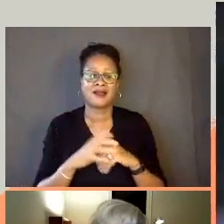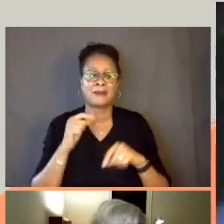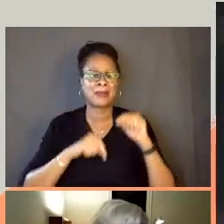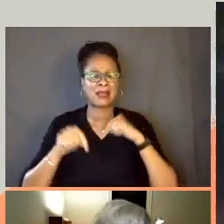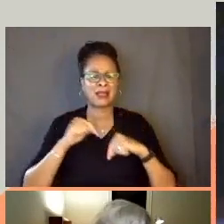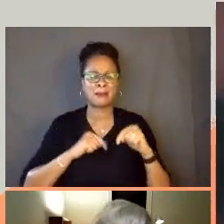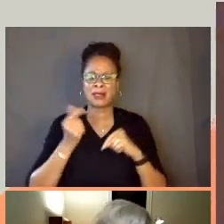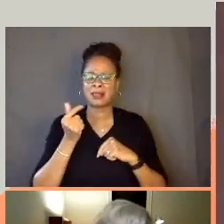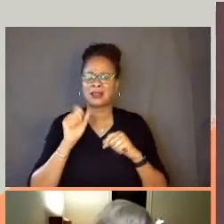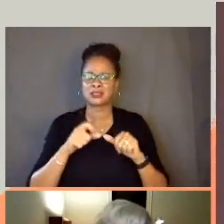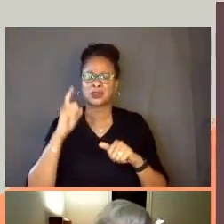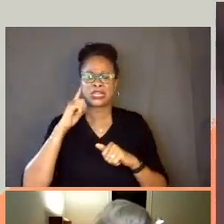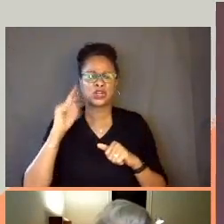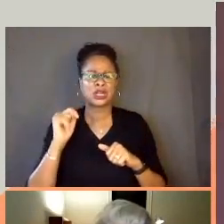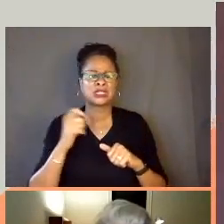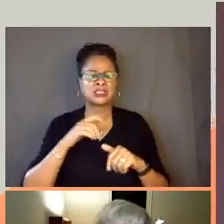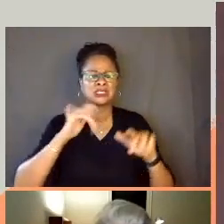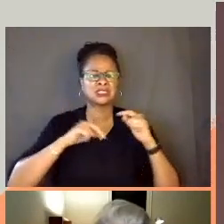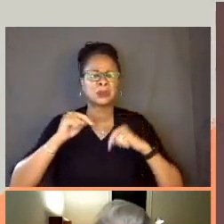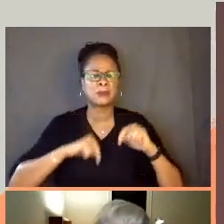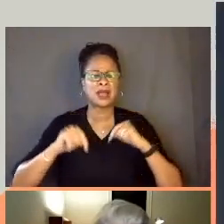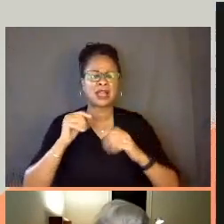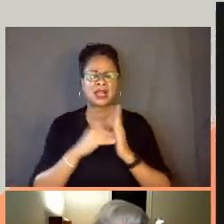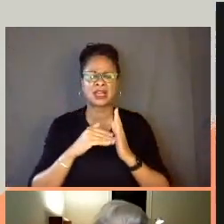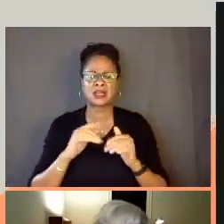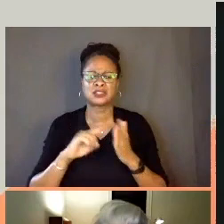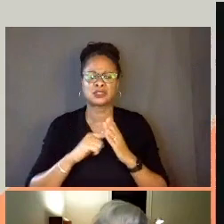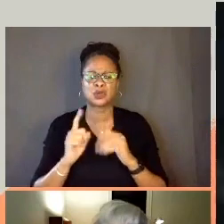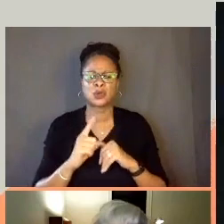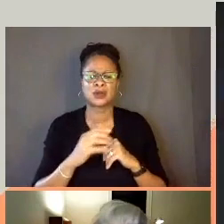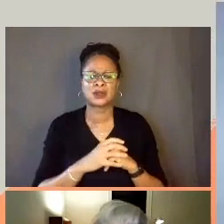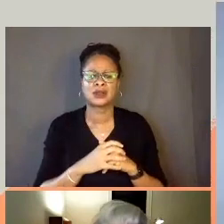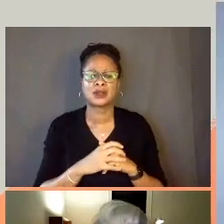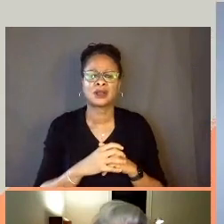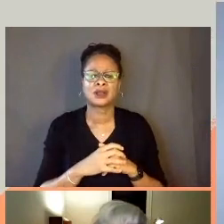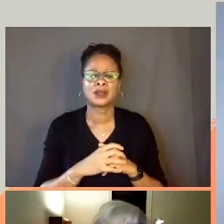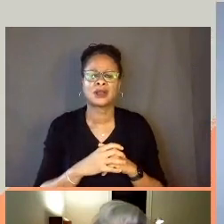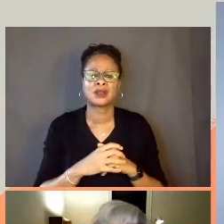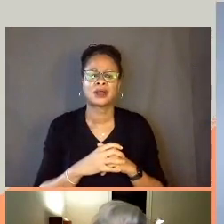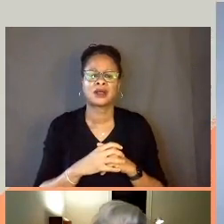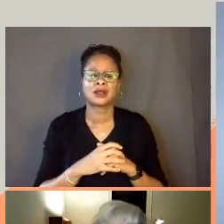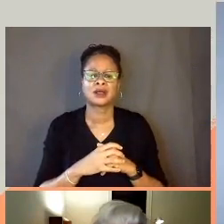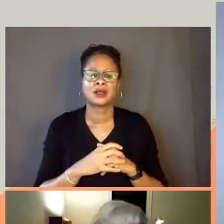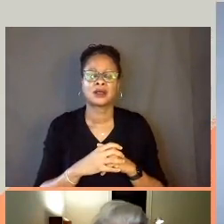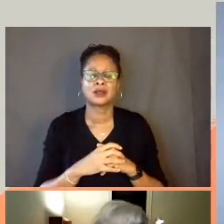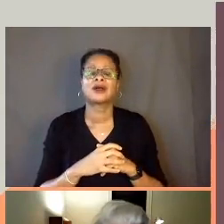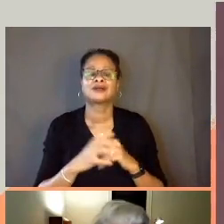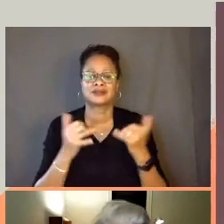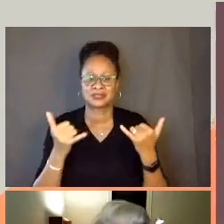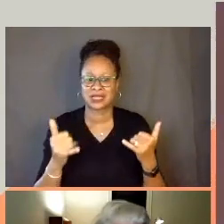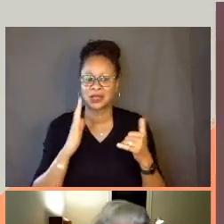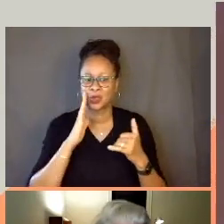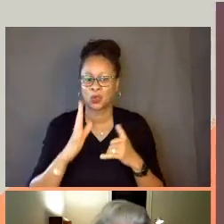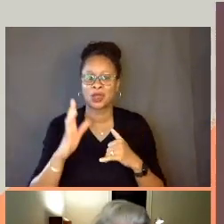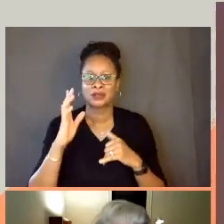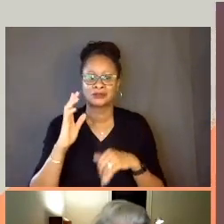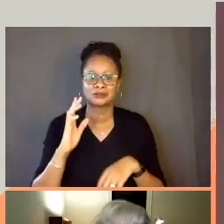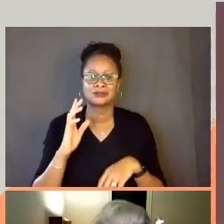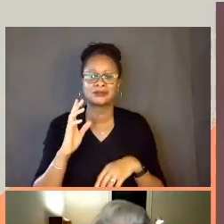So that we can actually start where that-- feeling and sensation. ERIN DEWARD (VOICEOVER): Kayla dances on stage.